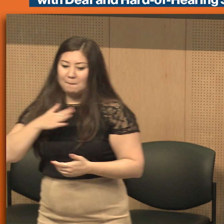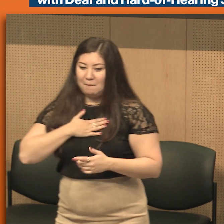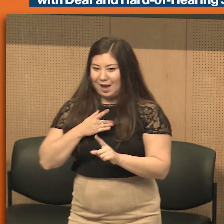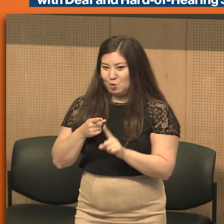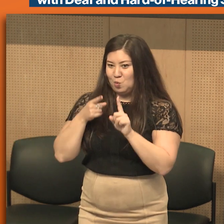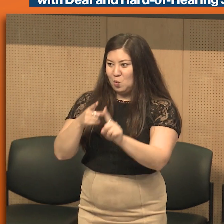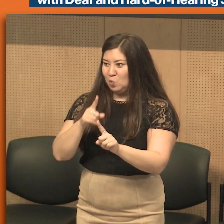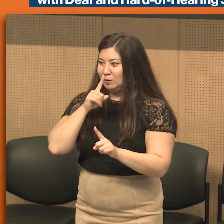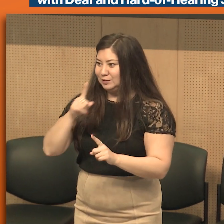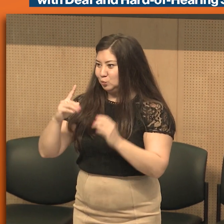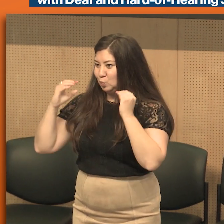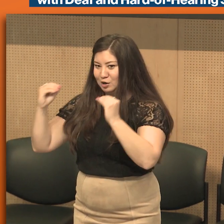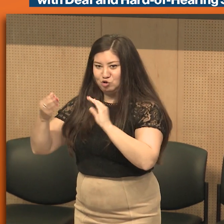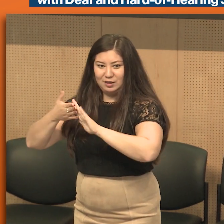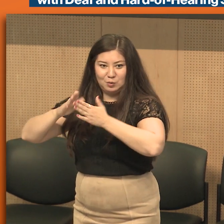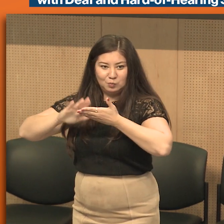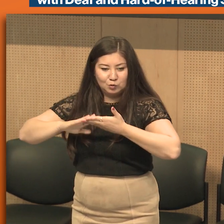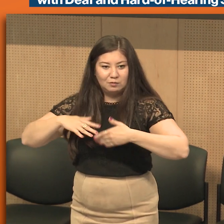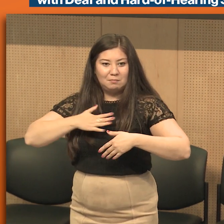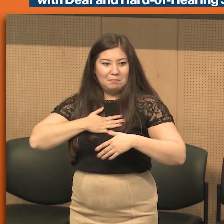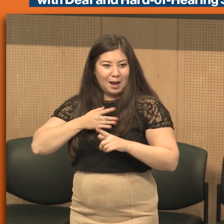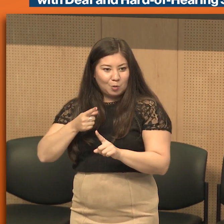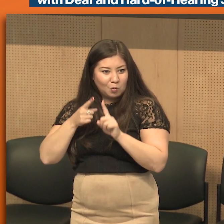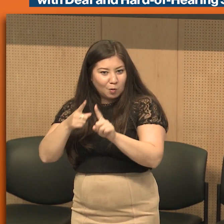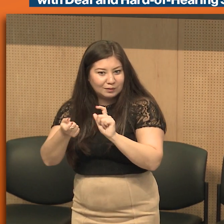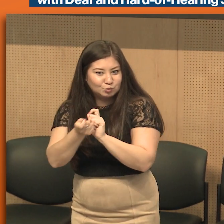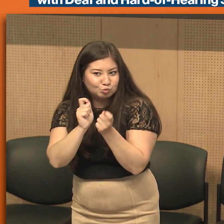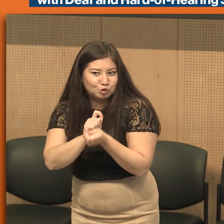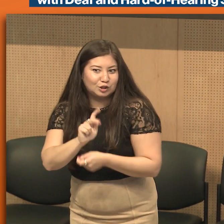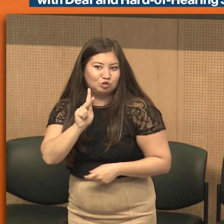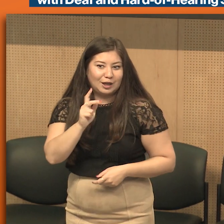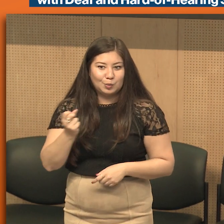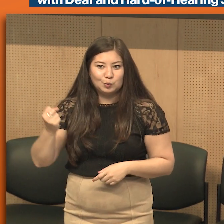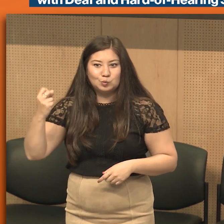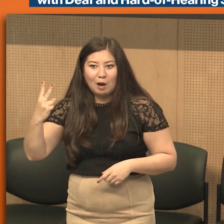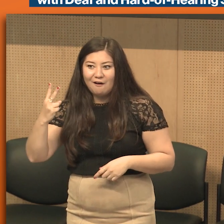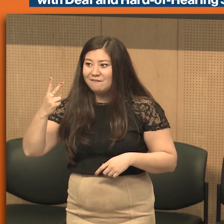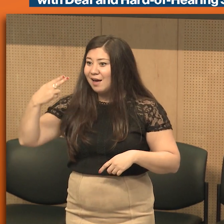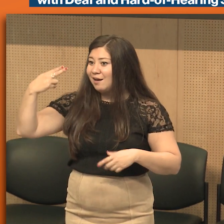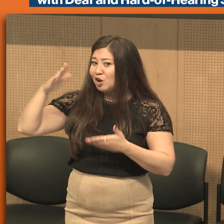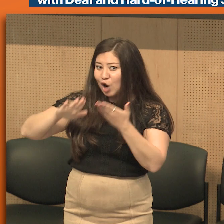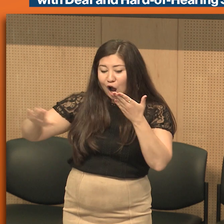I'm here to serve the community. My goal is to educate the community.